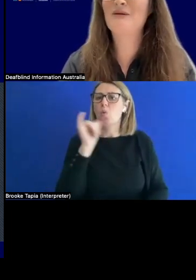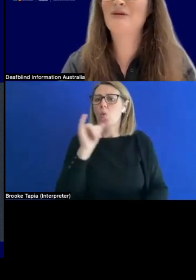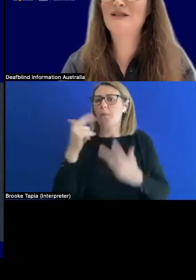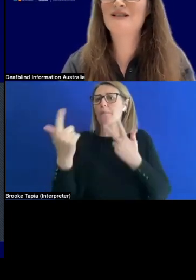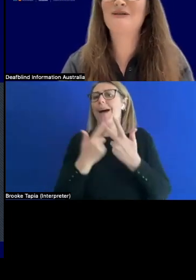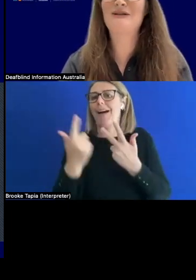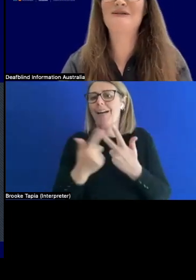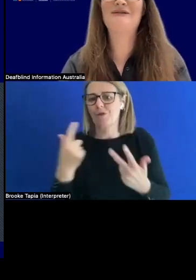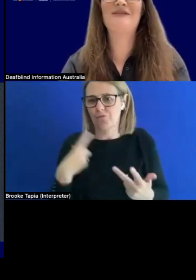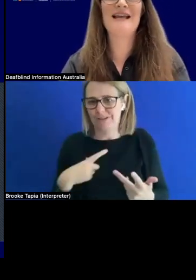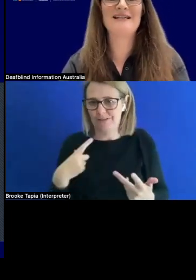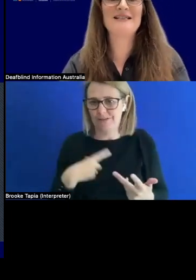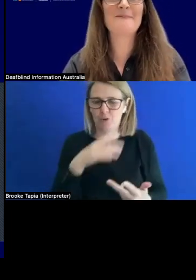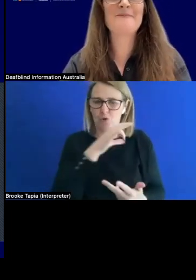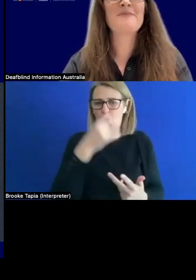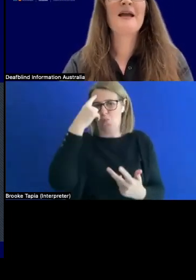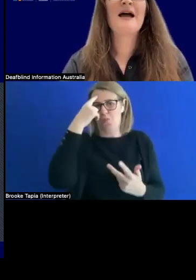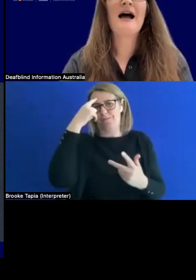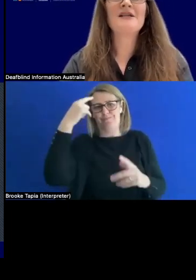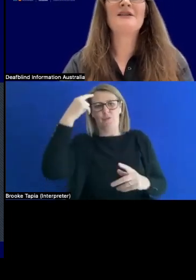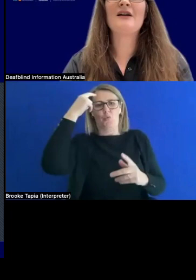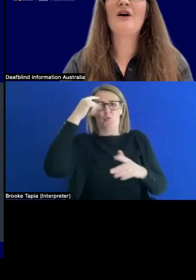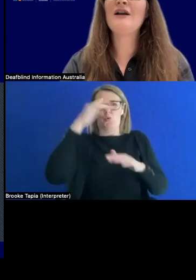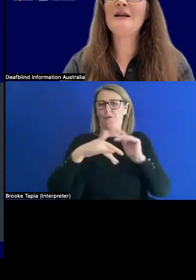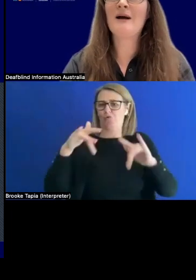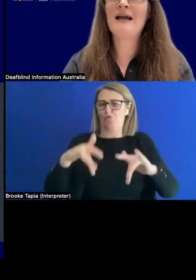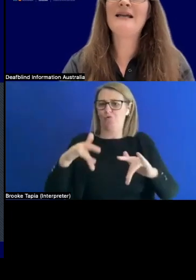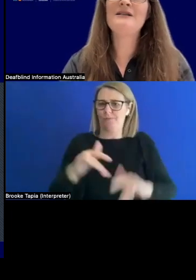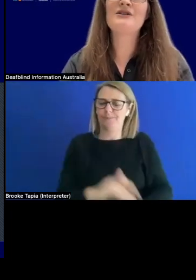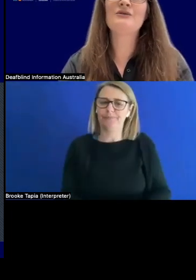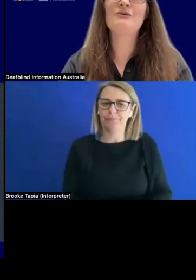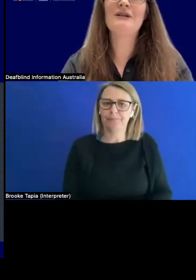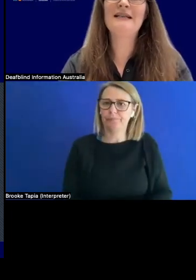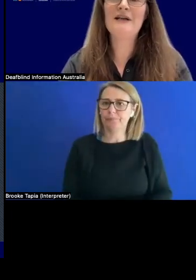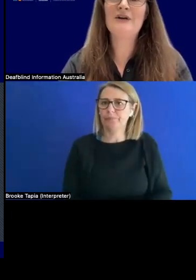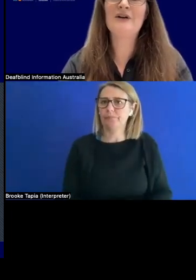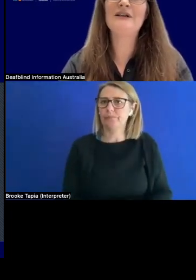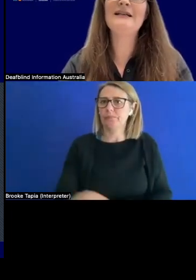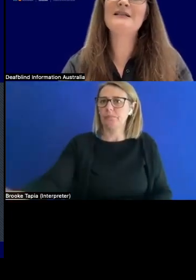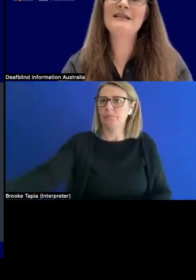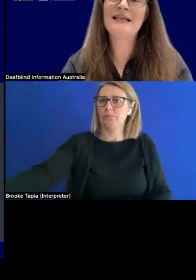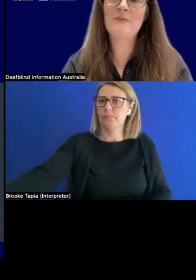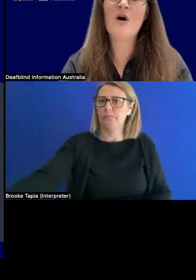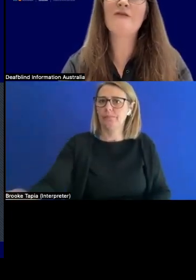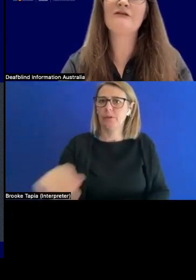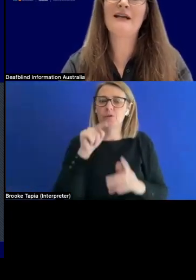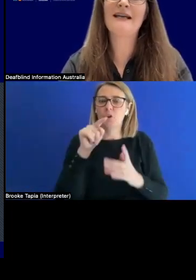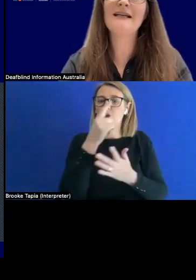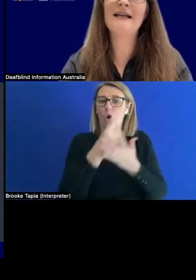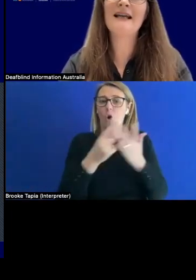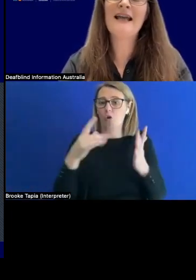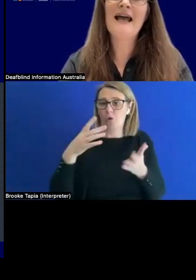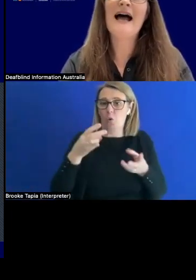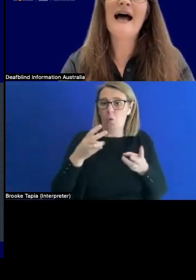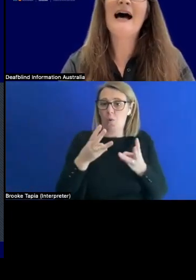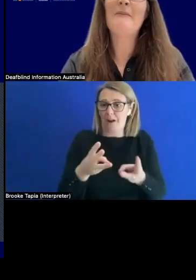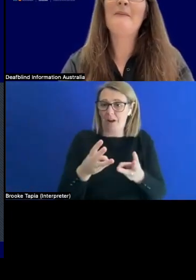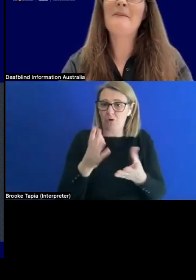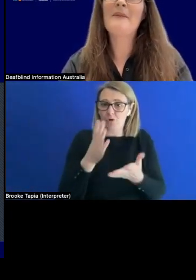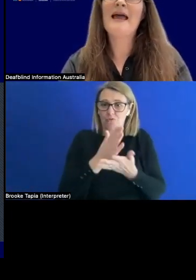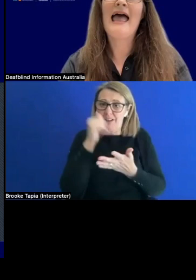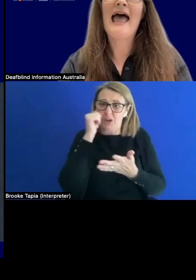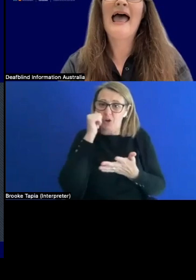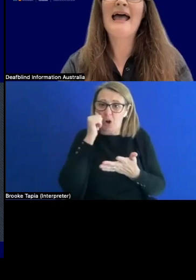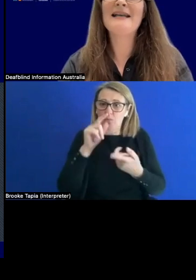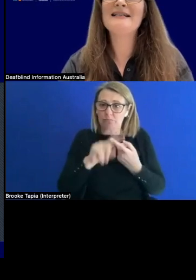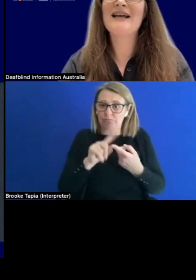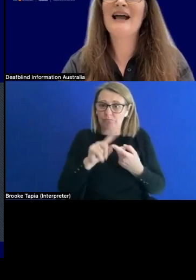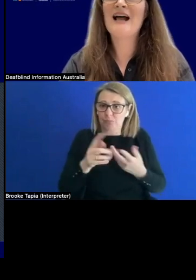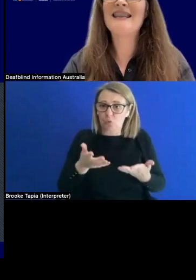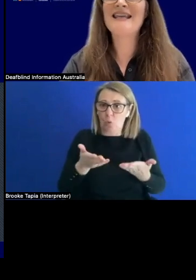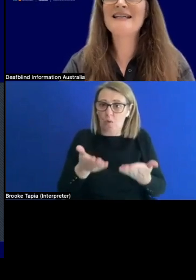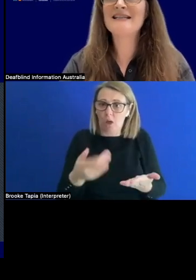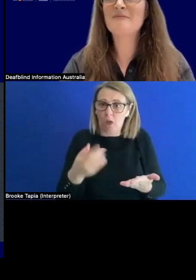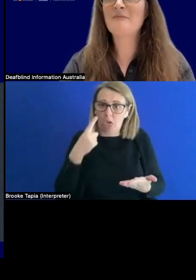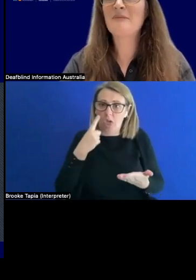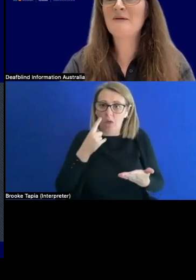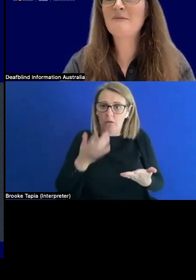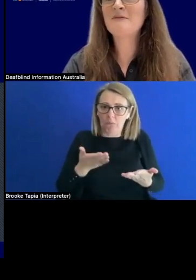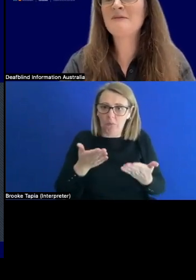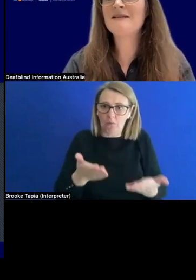nobody has thought of yet. The only way to really know is to keep offering, and I think people with